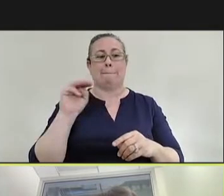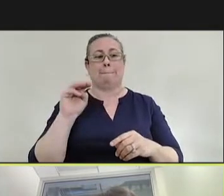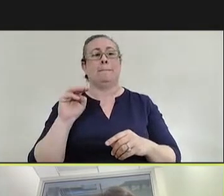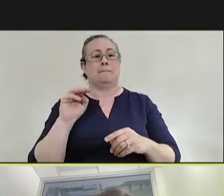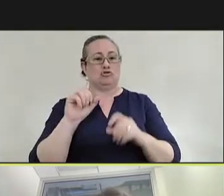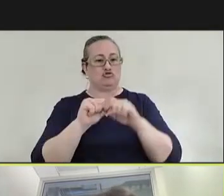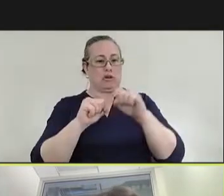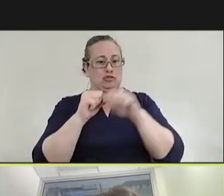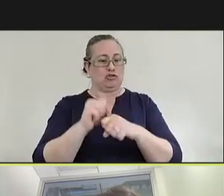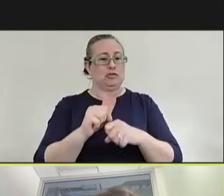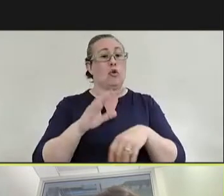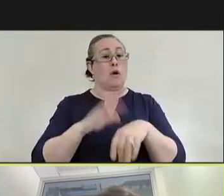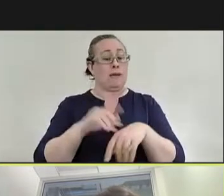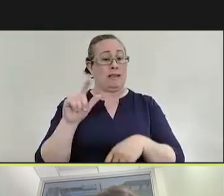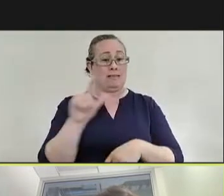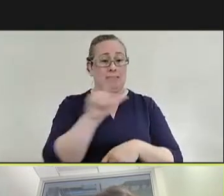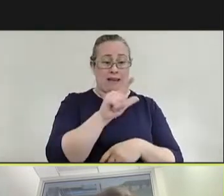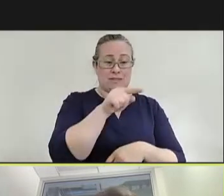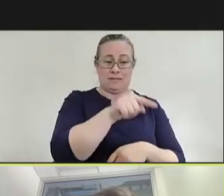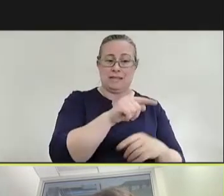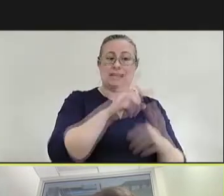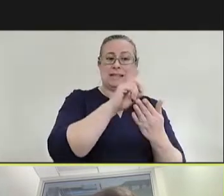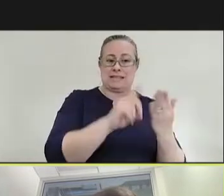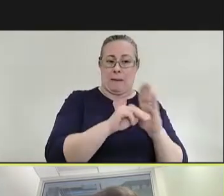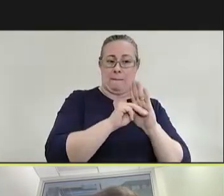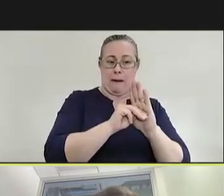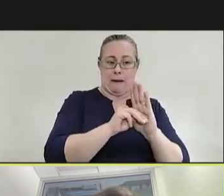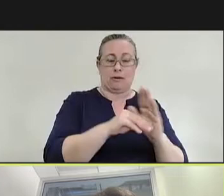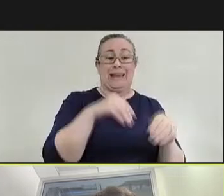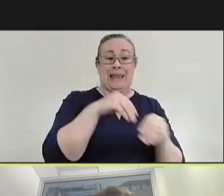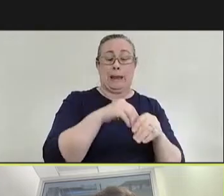So on the left here is the design model. And so what's highlighted in pink there is what